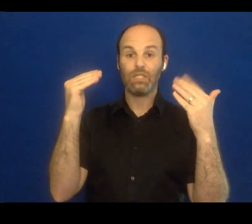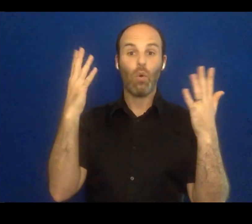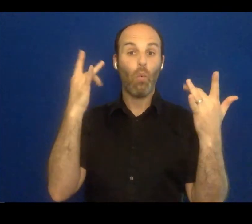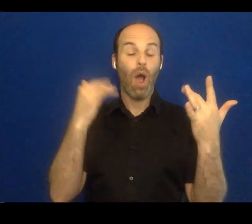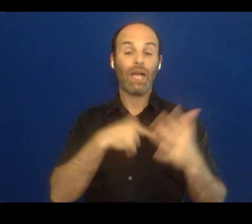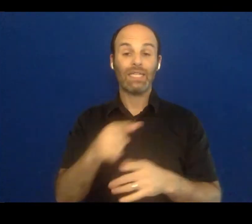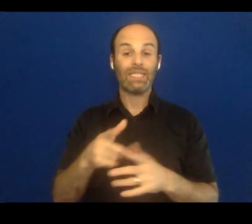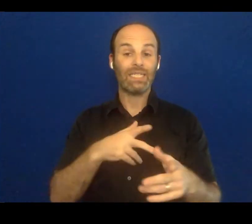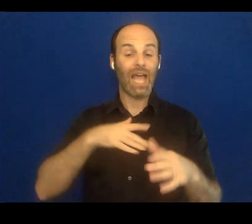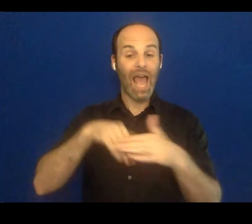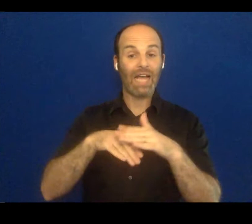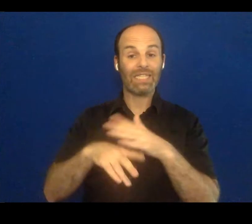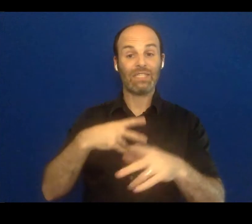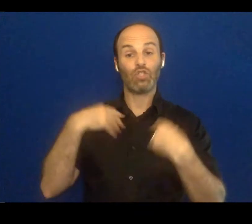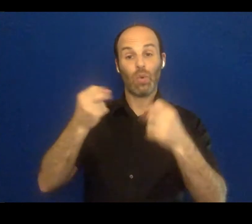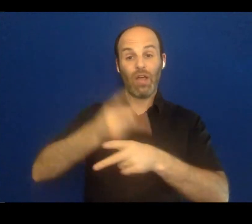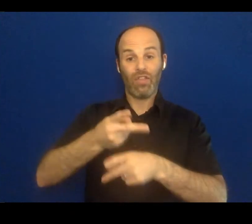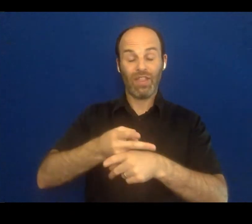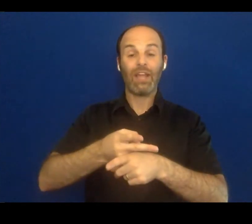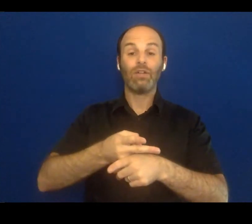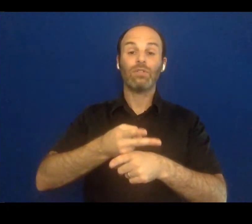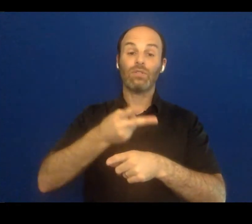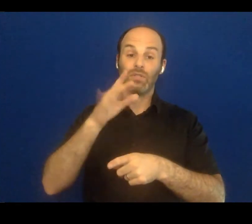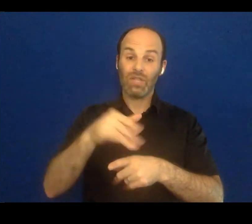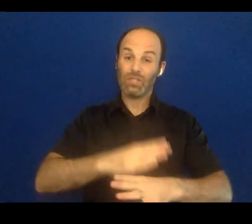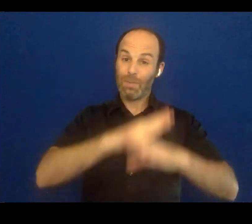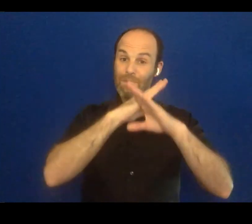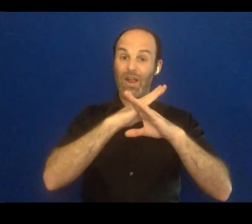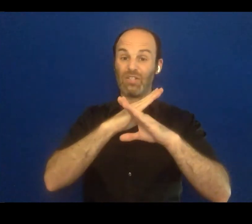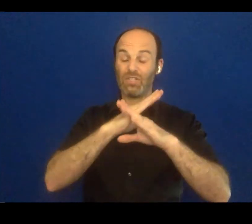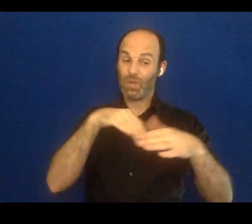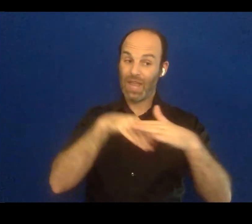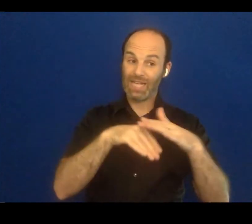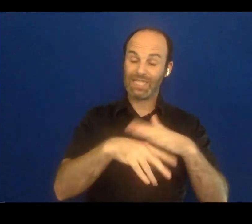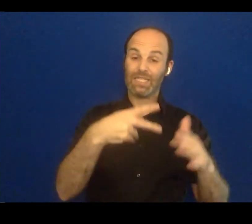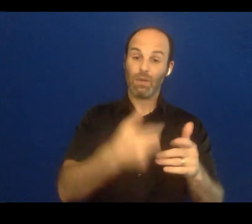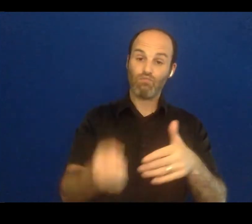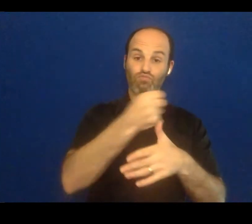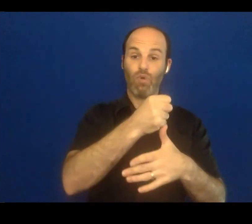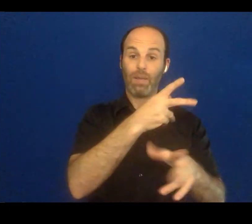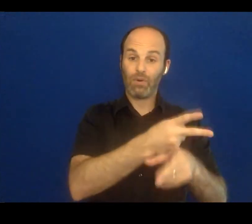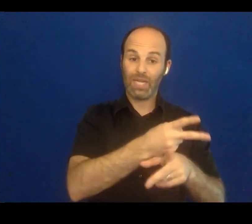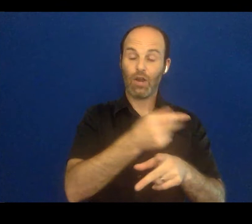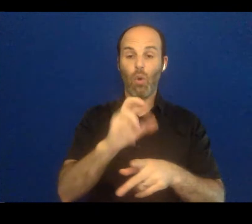EXPECTANCIES AND ACCESS TO HEALTHCARE AND ACCESSING PRIMARY CARE AND EMERGENCY OR SPECIALTY